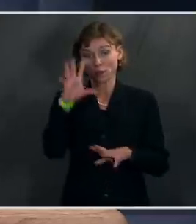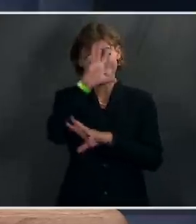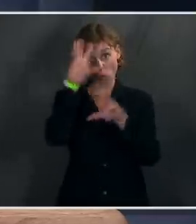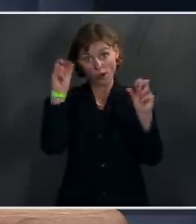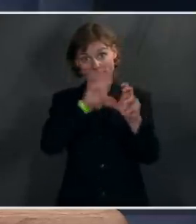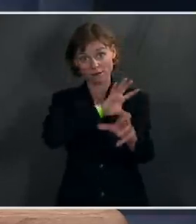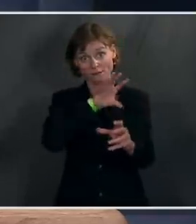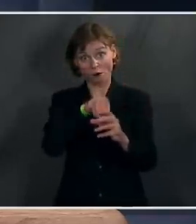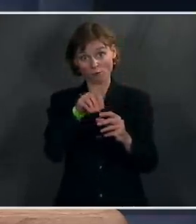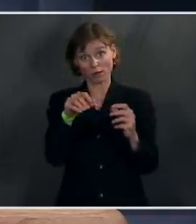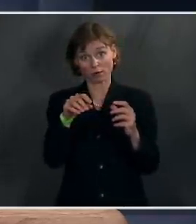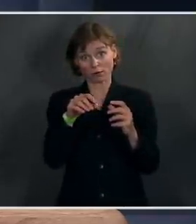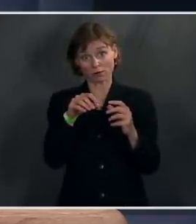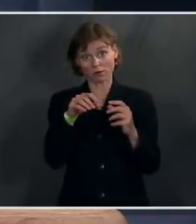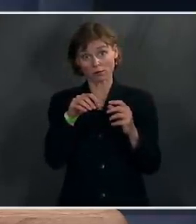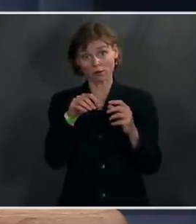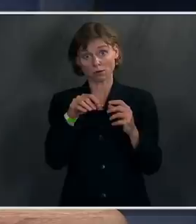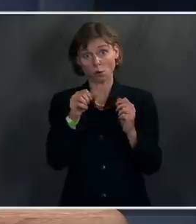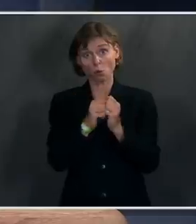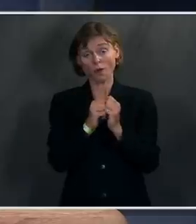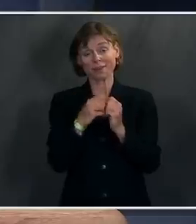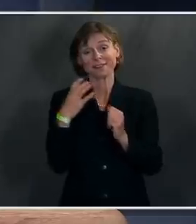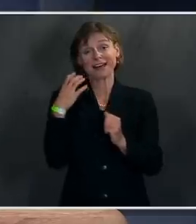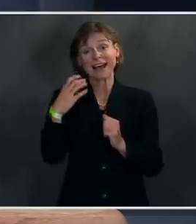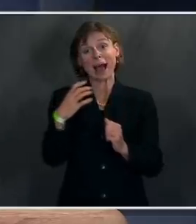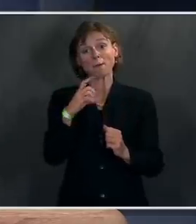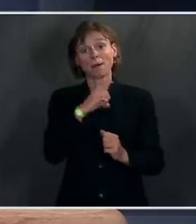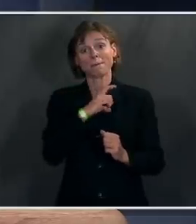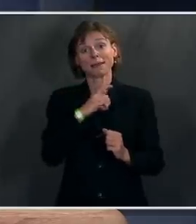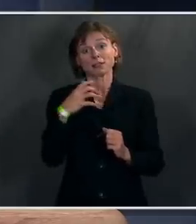with the Capitol Police officer who lost. I think, Ed, you ask this question